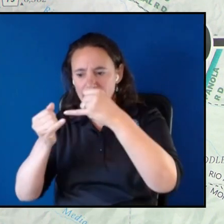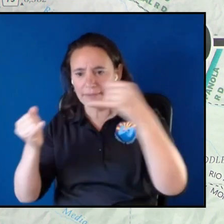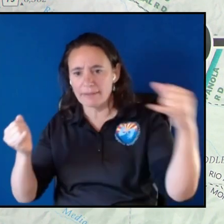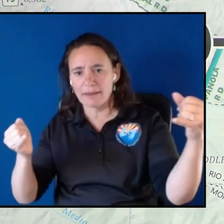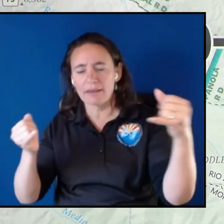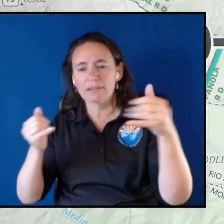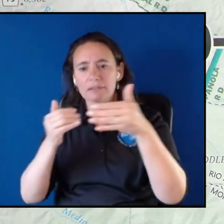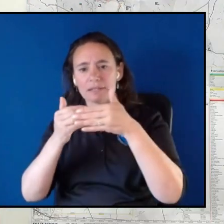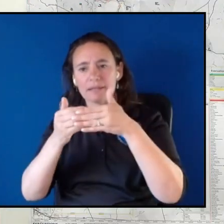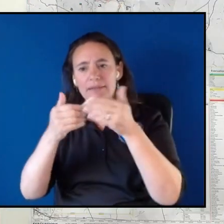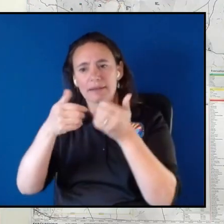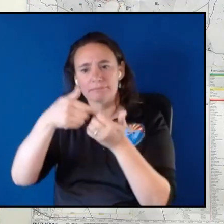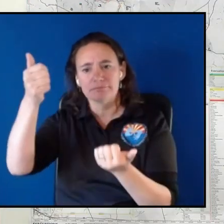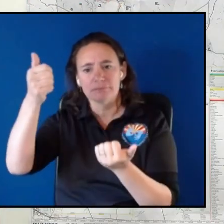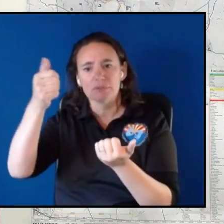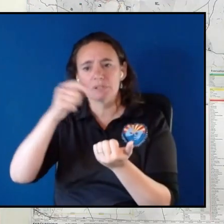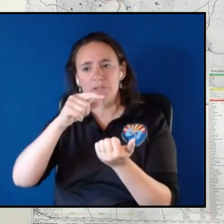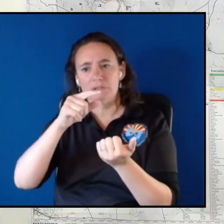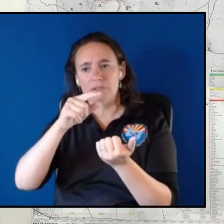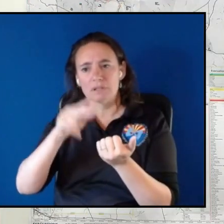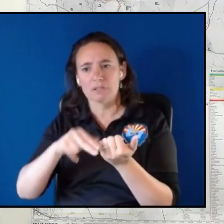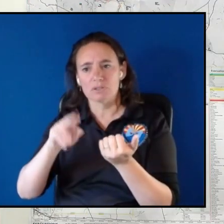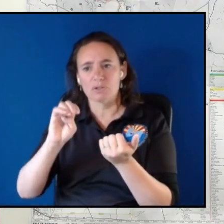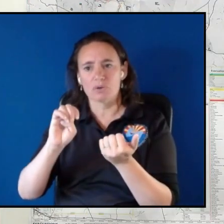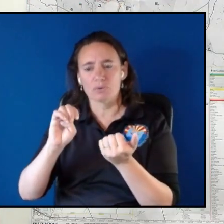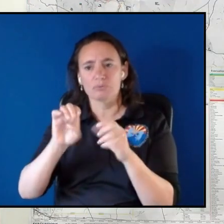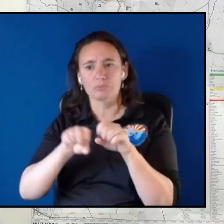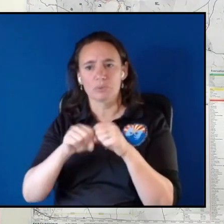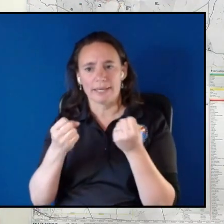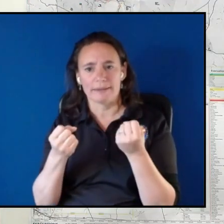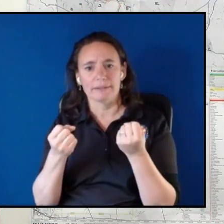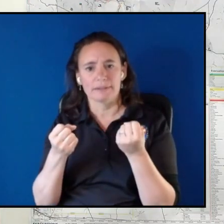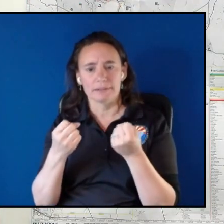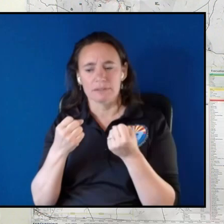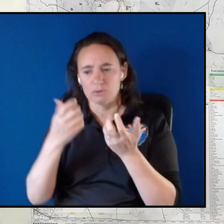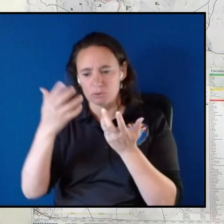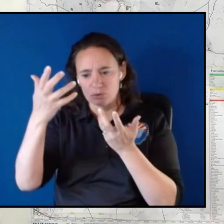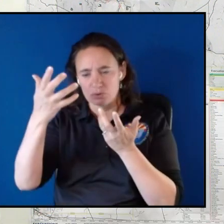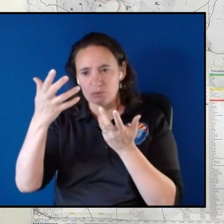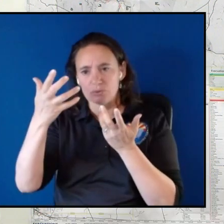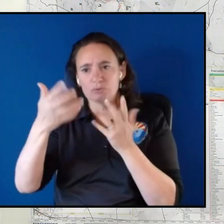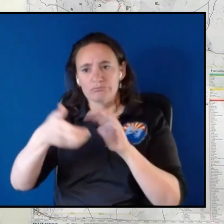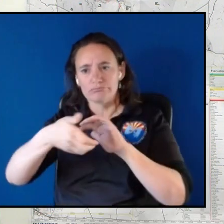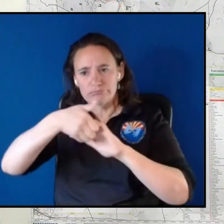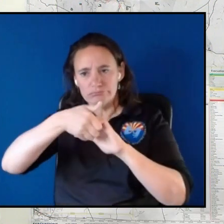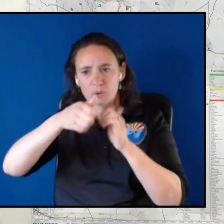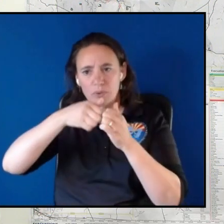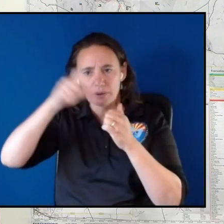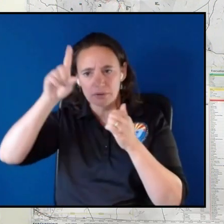North Zone. So making plans to coordinate with those folks so that we can have a good tie-in from both the North Zone and